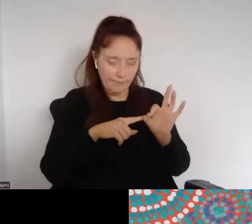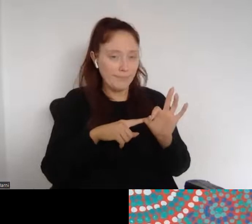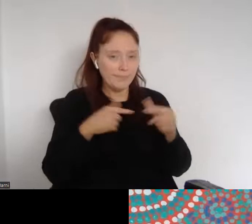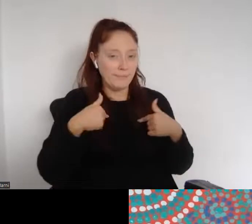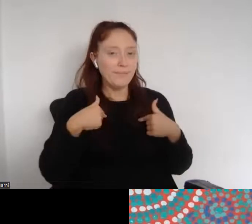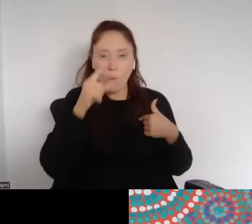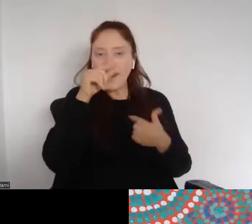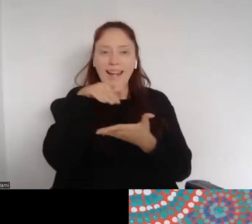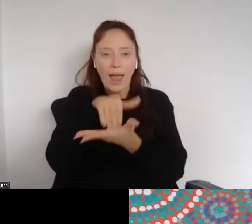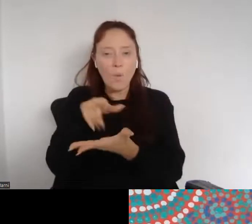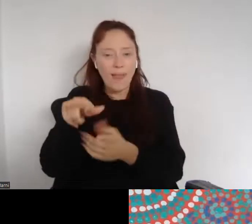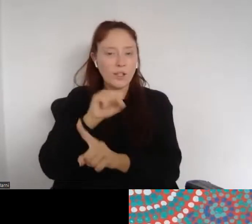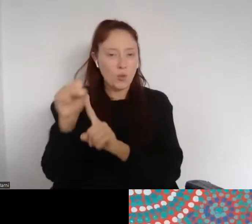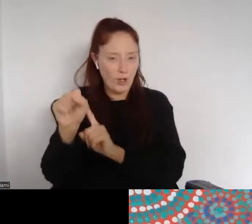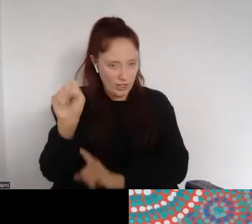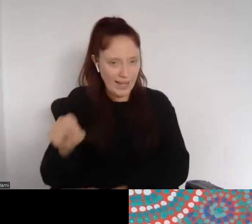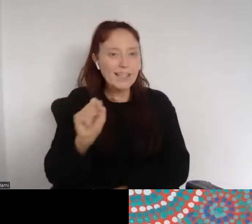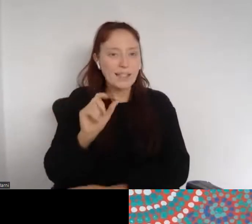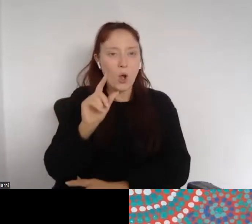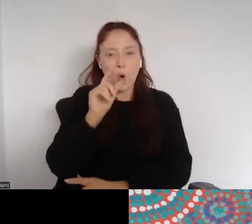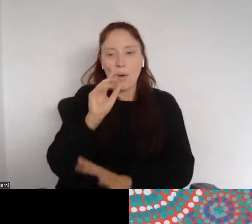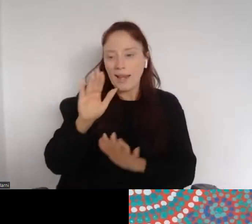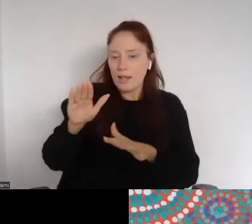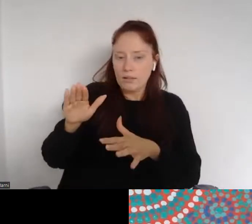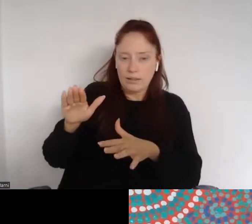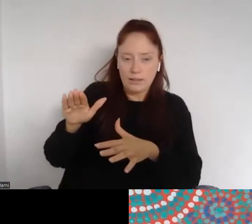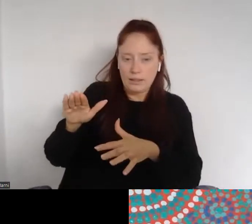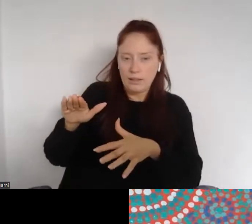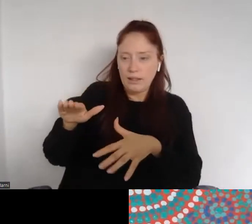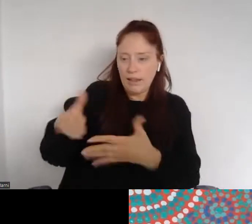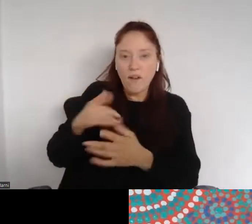we could assist at least providing the person under the order with advice on, about how